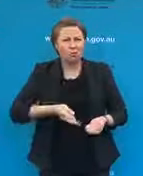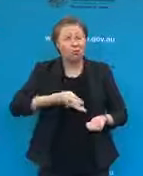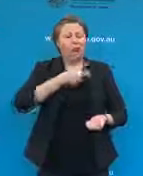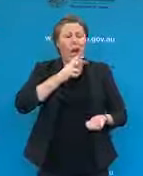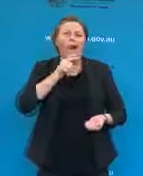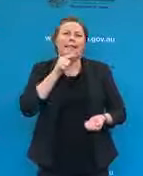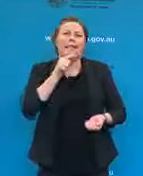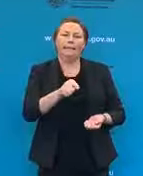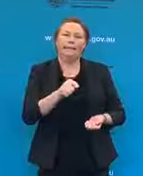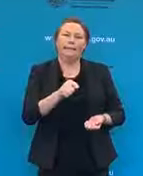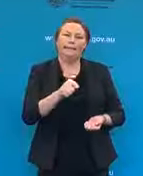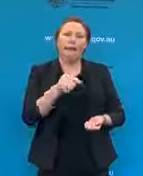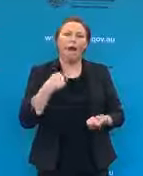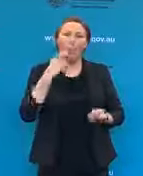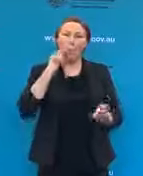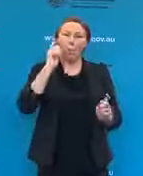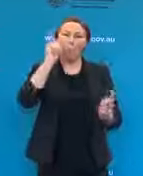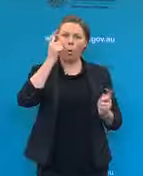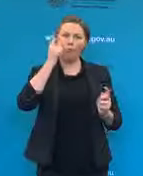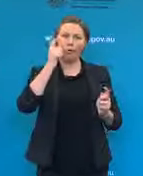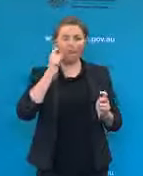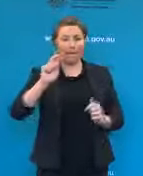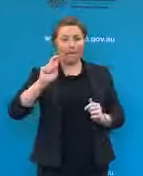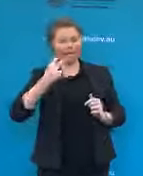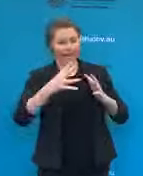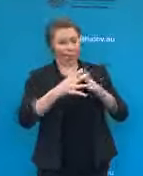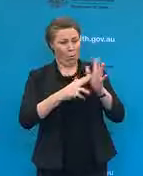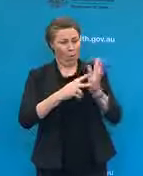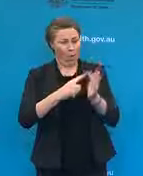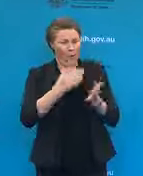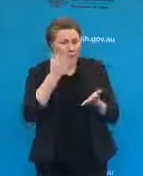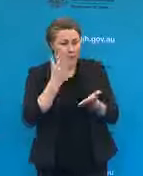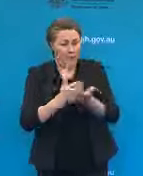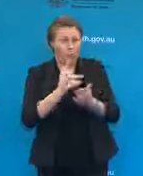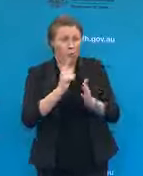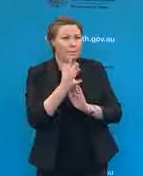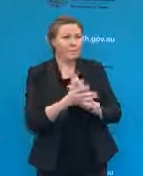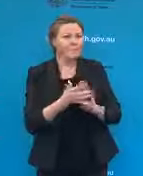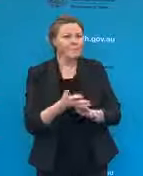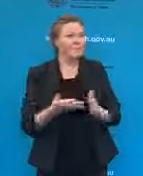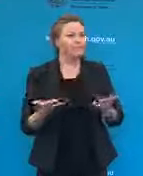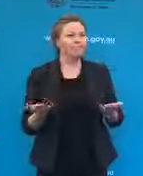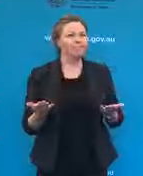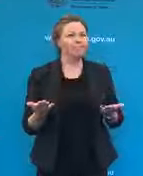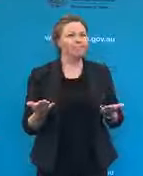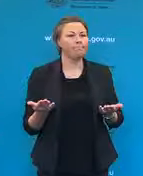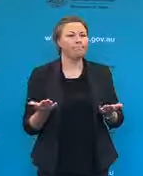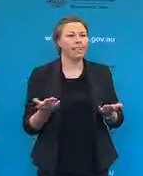wave. It's a concept where the outbreak is such that we don't think